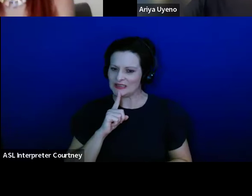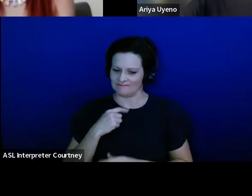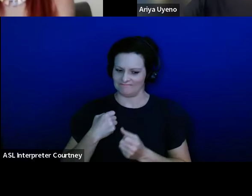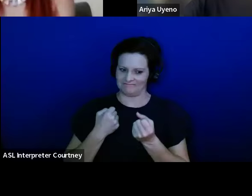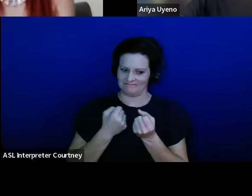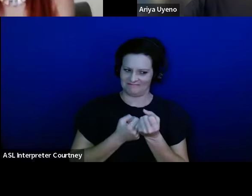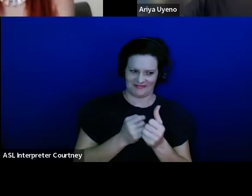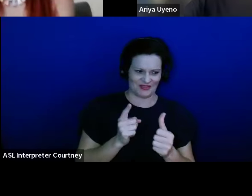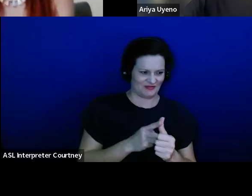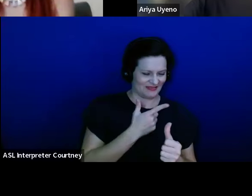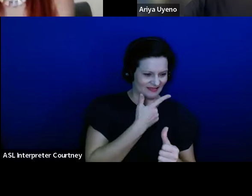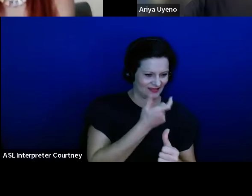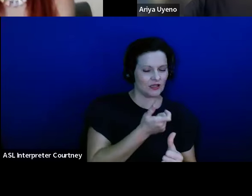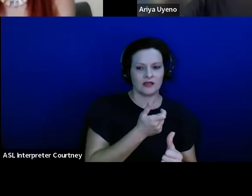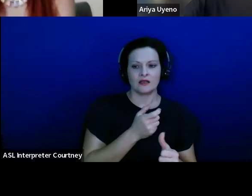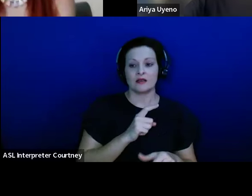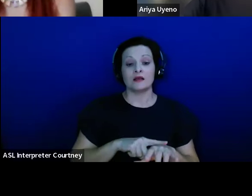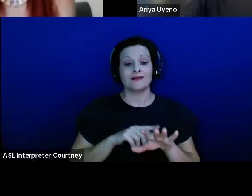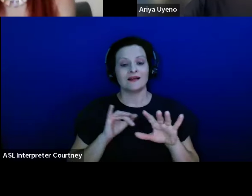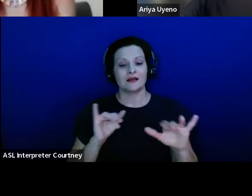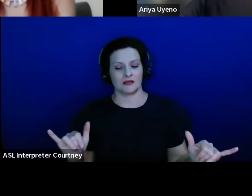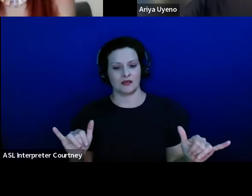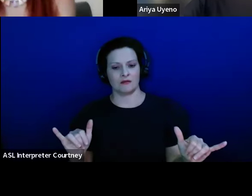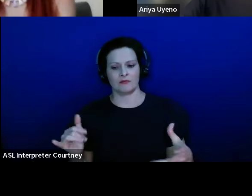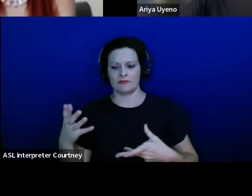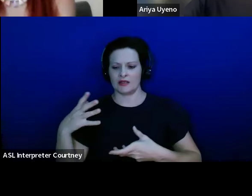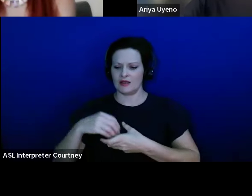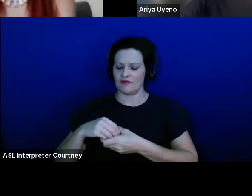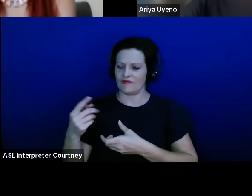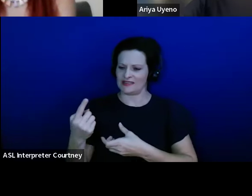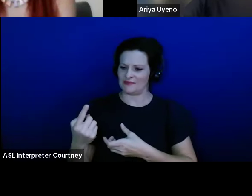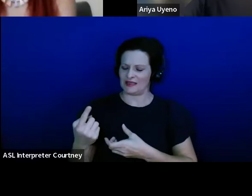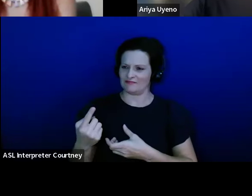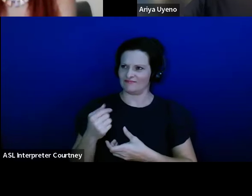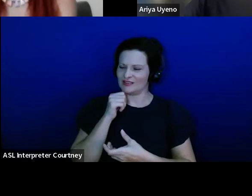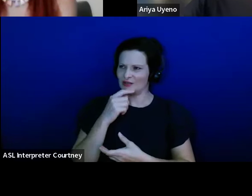initial passion but bring you into things you don't think about when you enter STEM, like